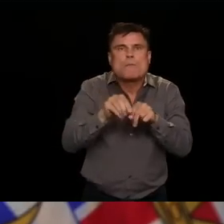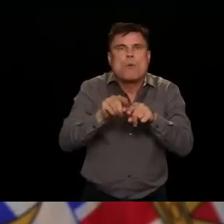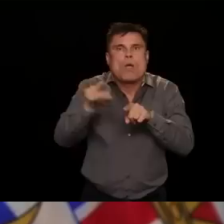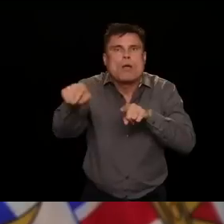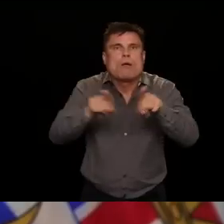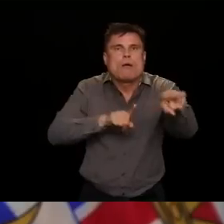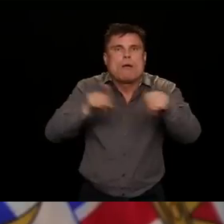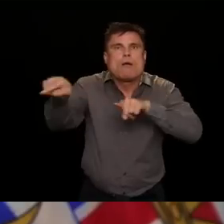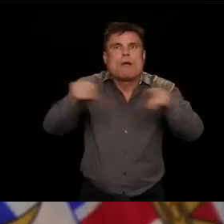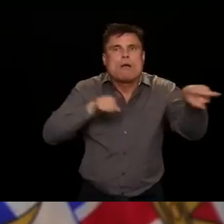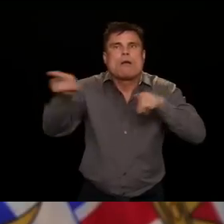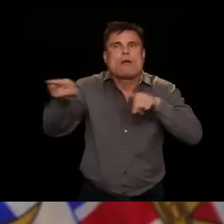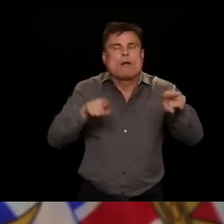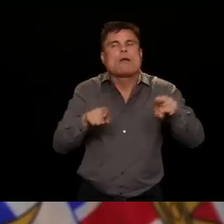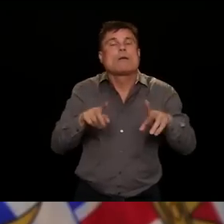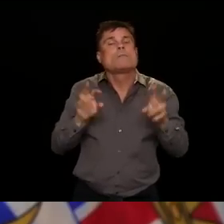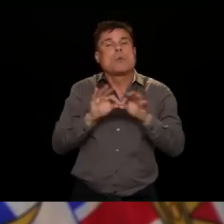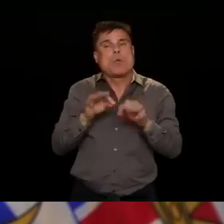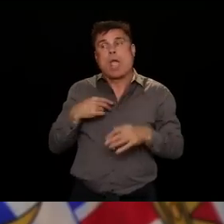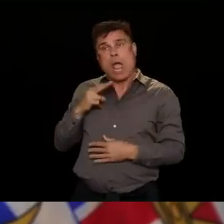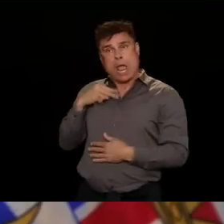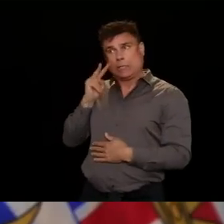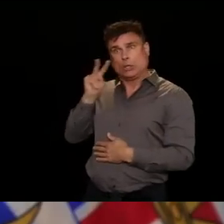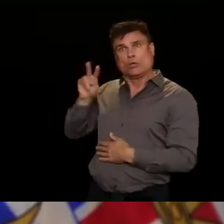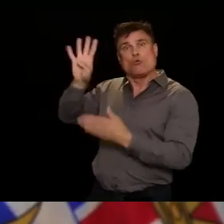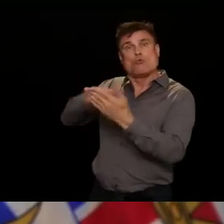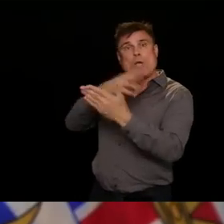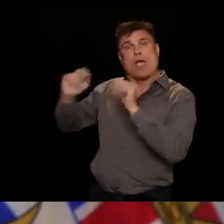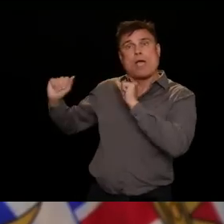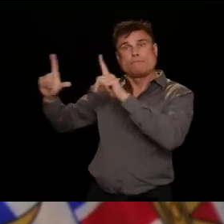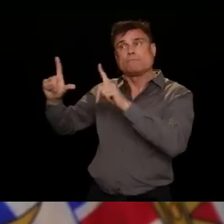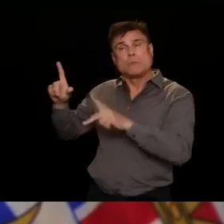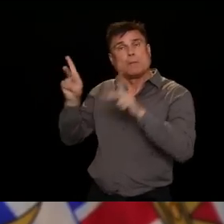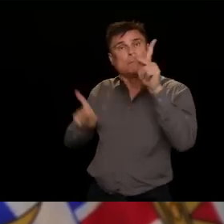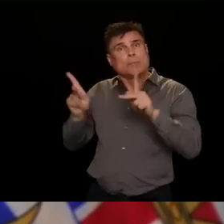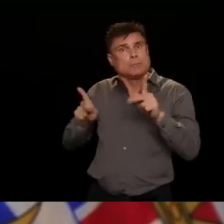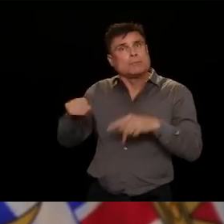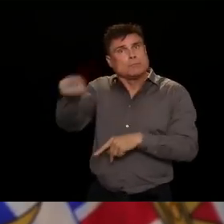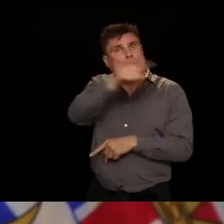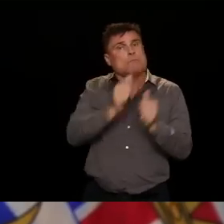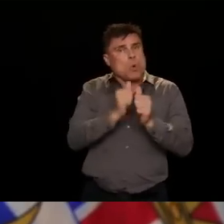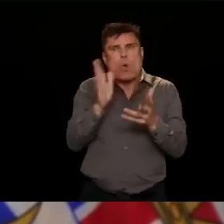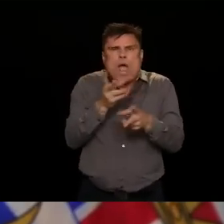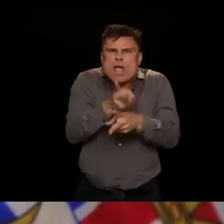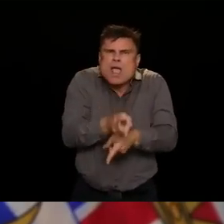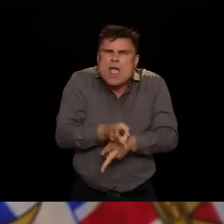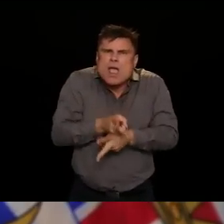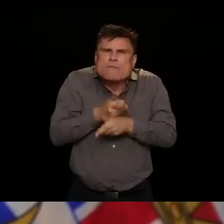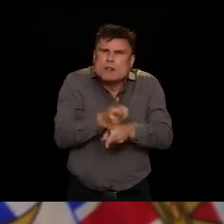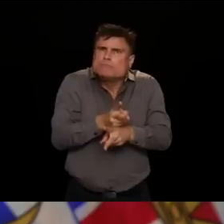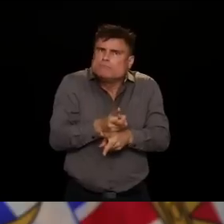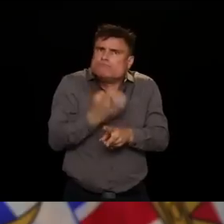putting in place the guidance to support a whole bunch of different areas opening up. This tells me we are doing it right.